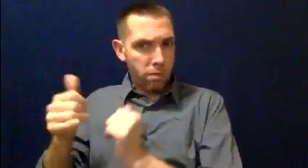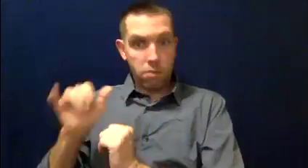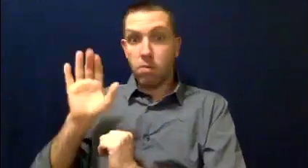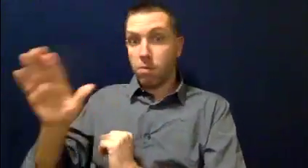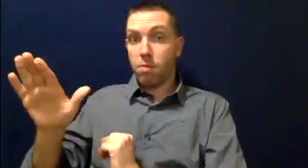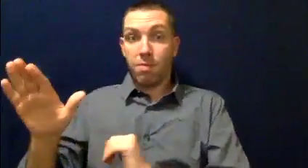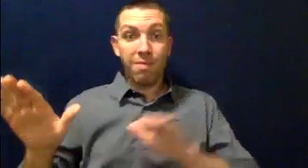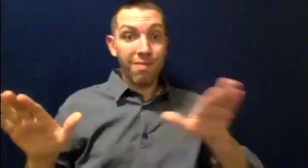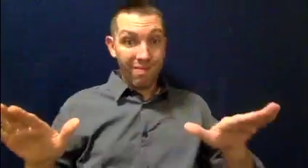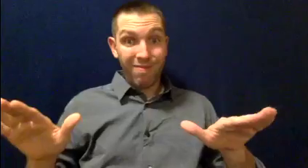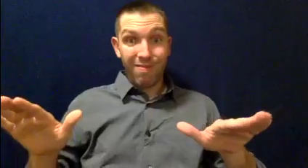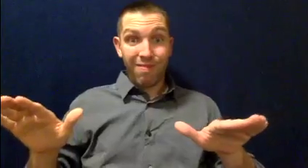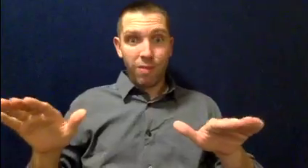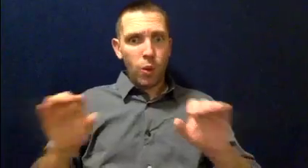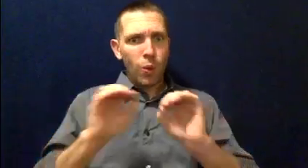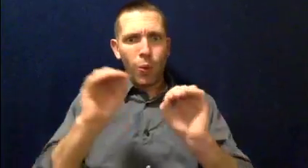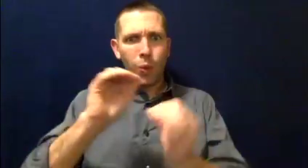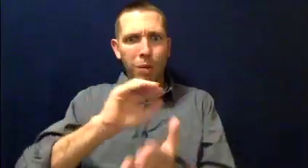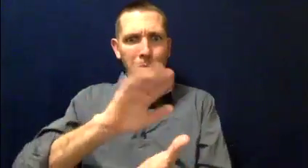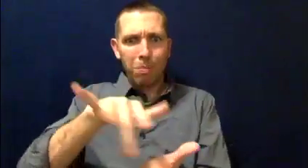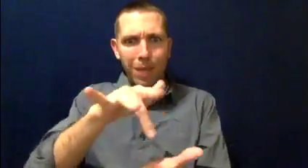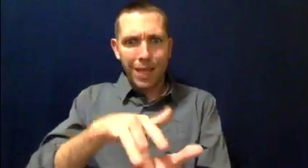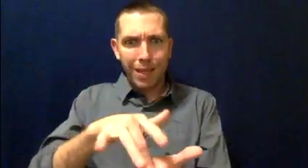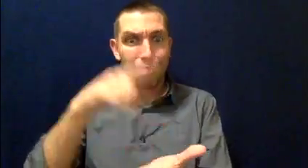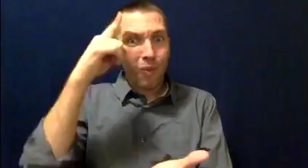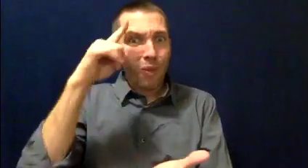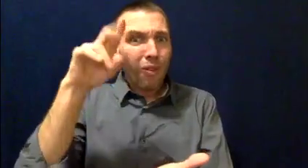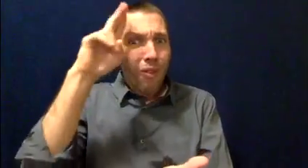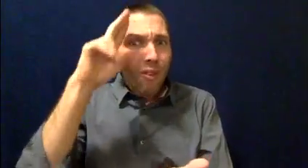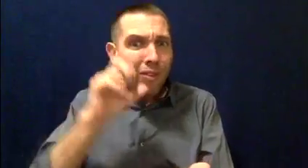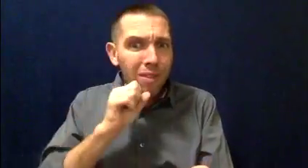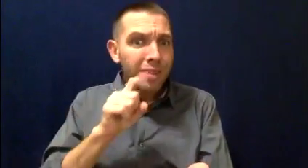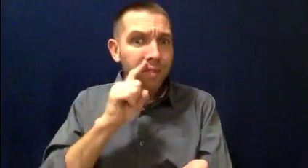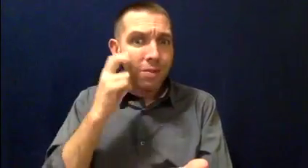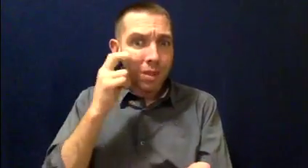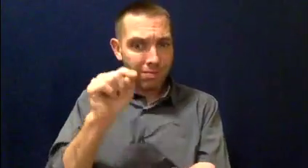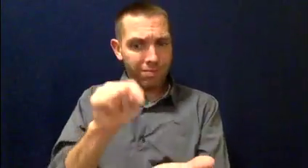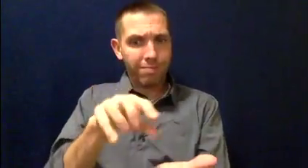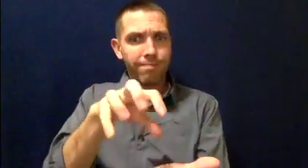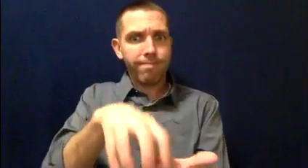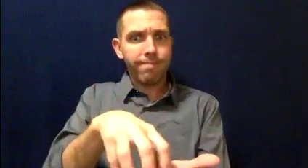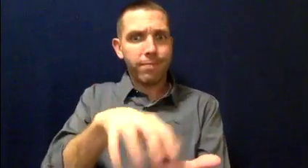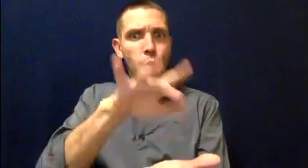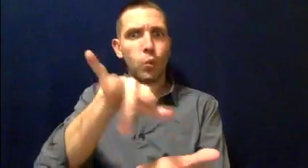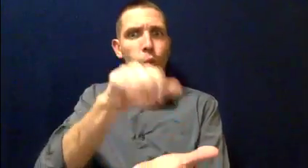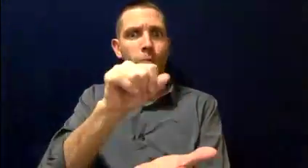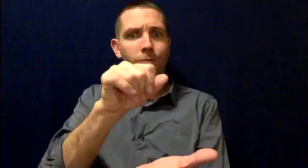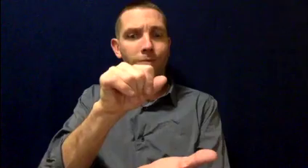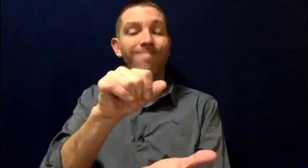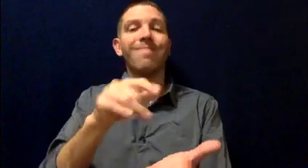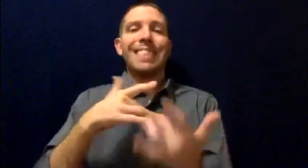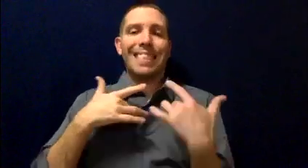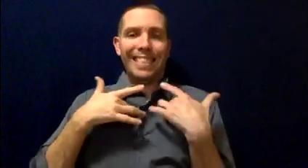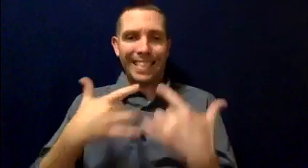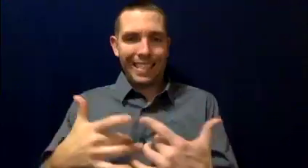Typically, TODs and TVIs work separately. There is often no middle ground which is exactly what a student with Usher needs!